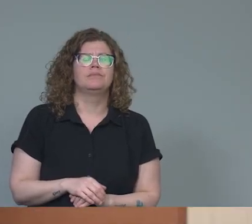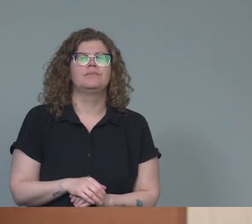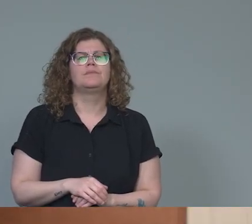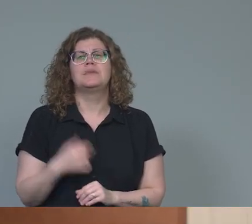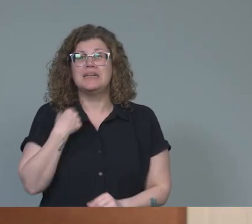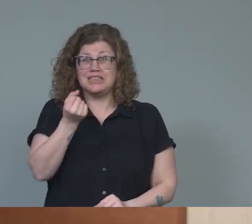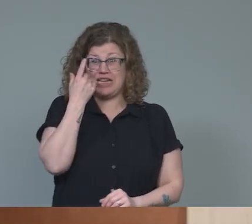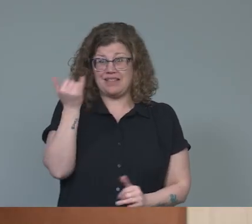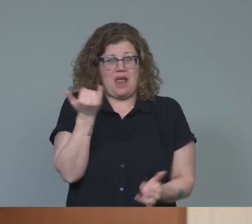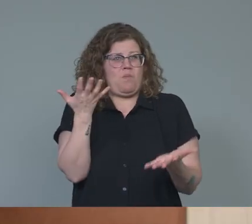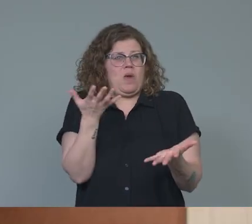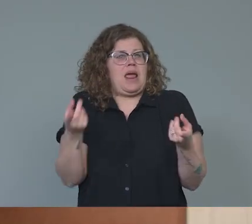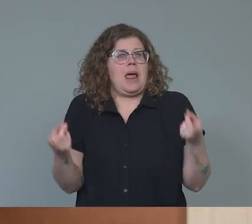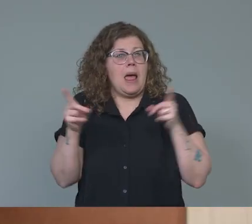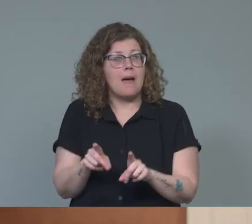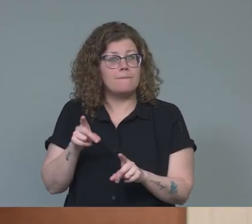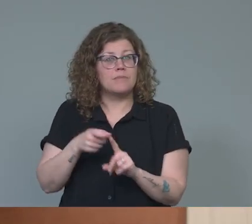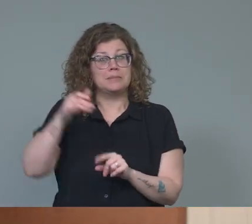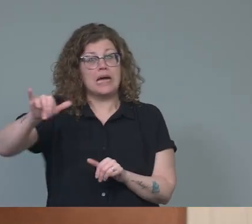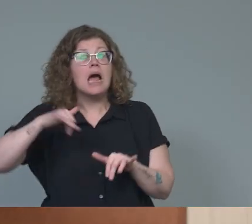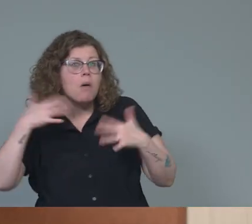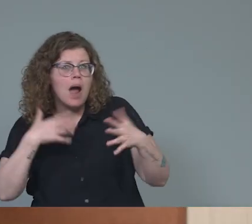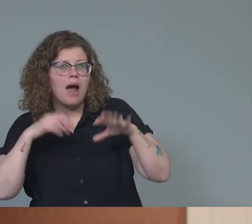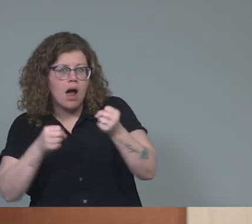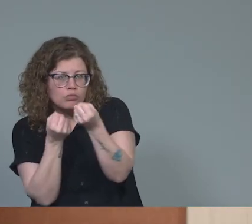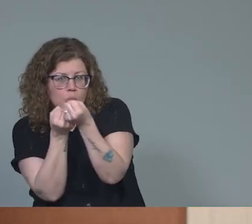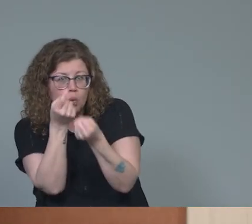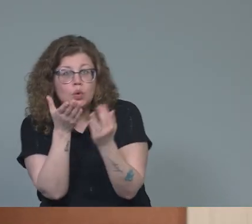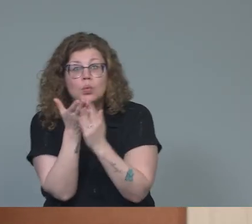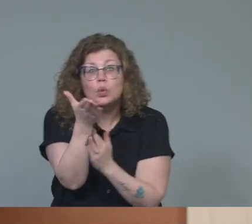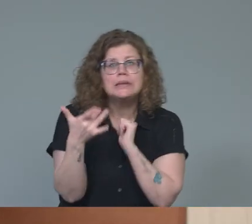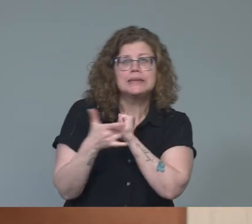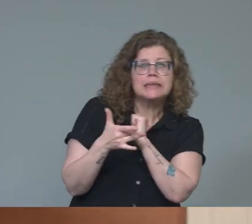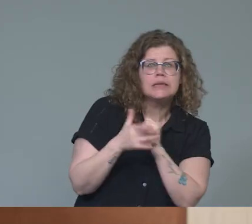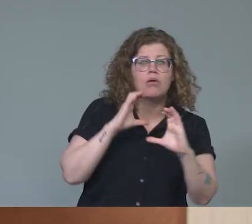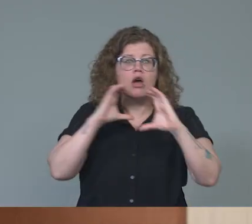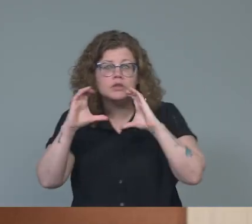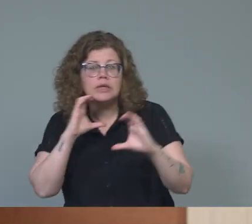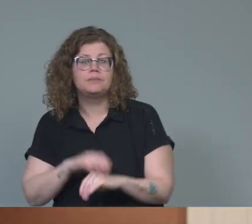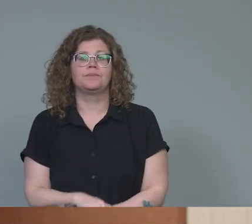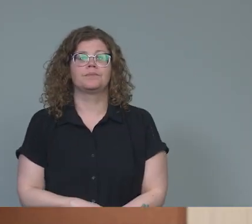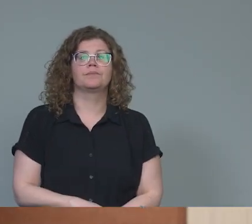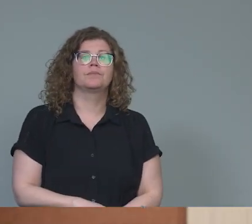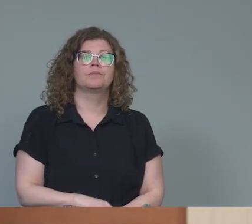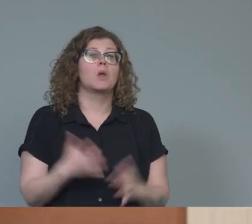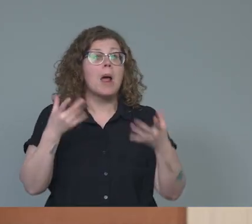length and warranty and life span based on specific elements within, remediation, materials restrictions